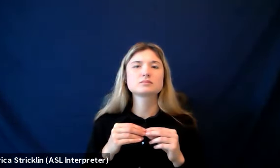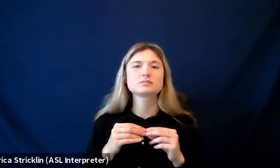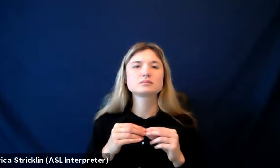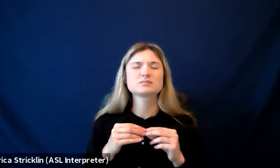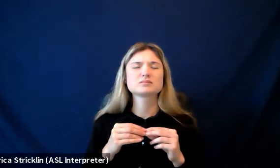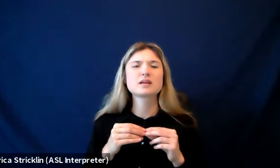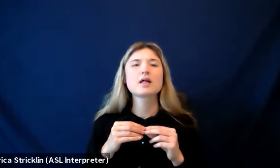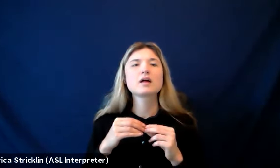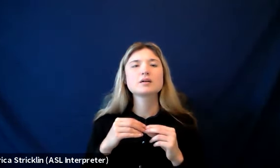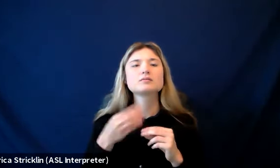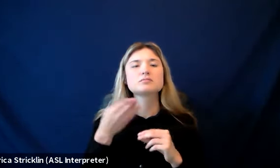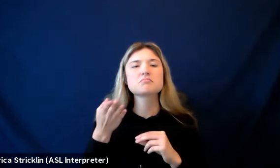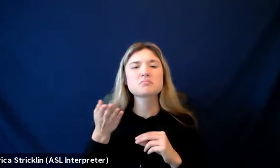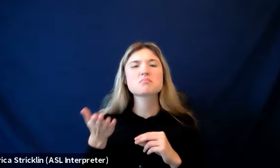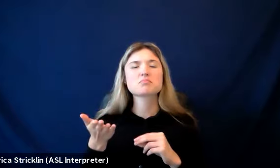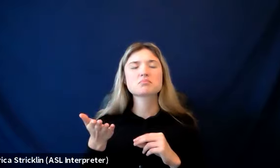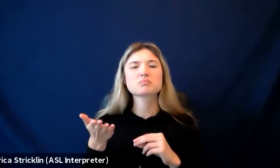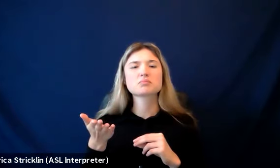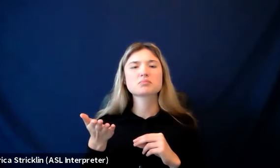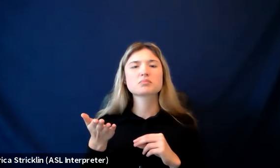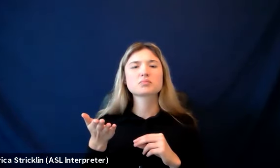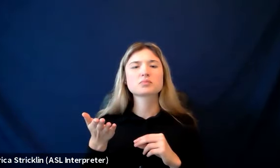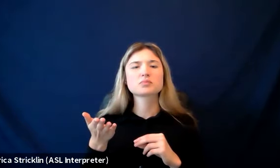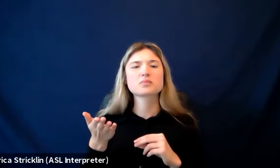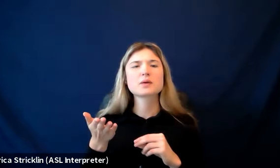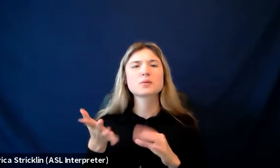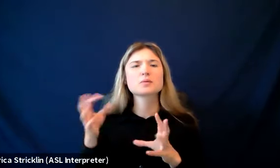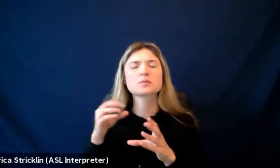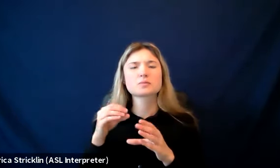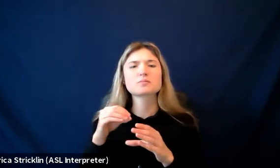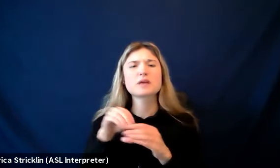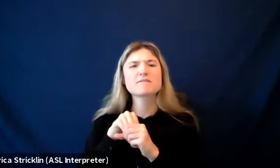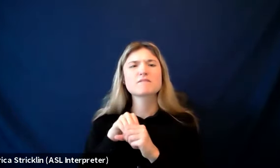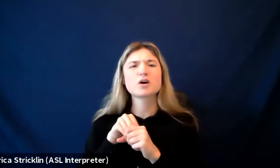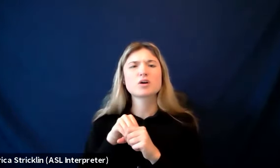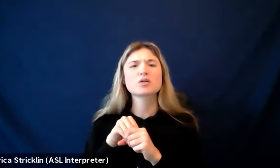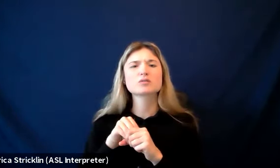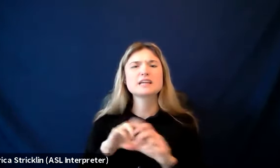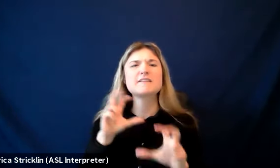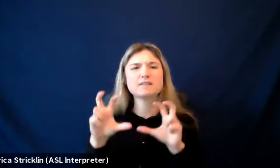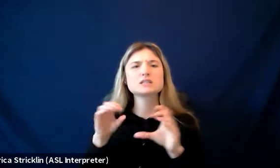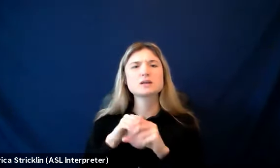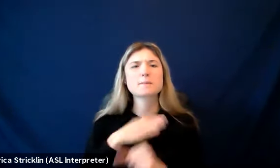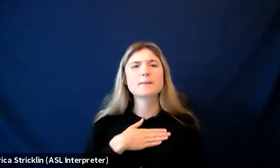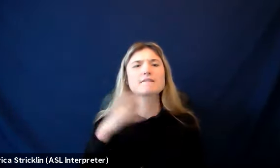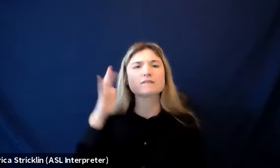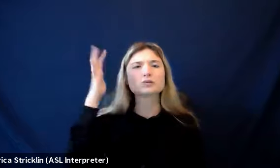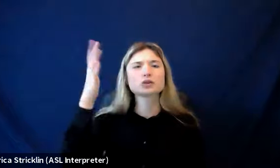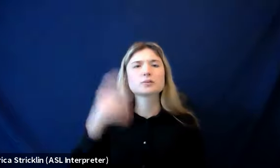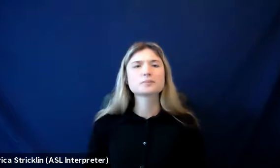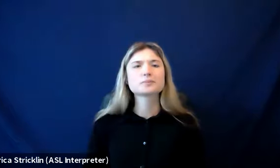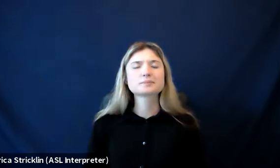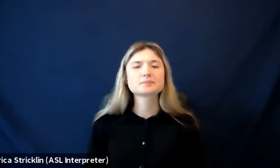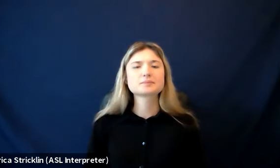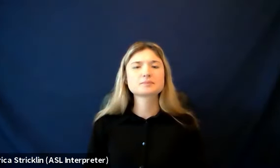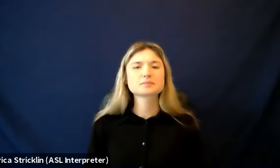There was definitely saying my future investment.